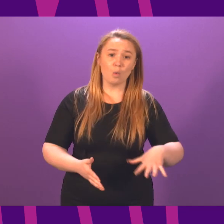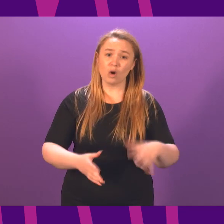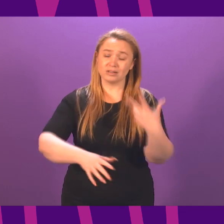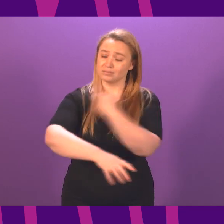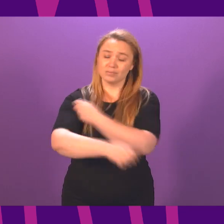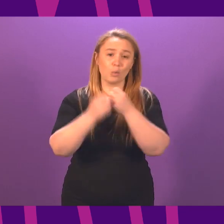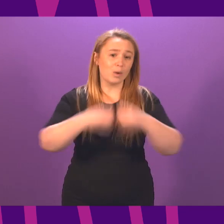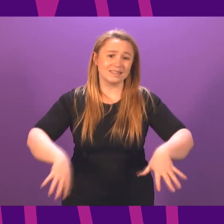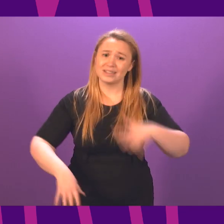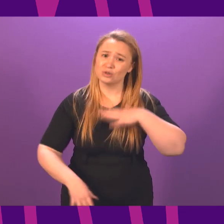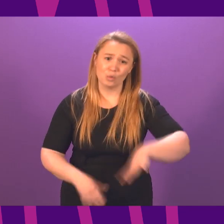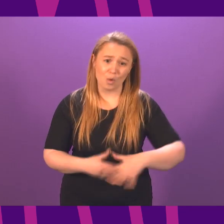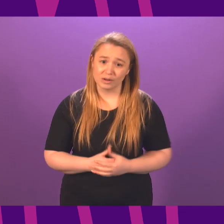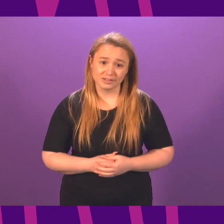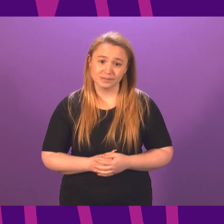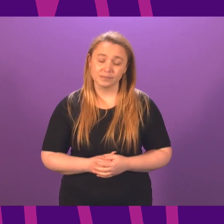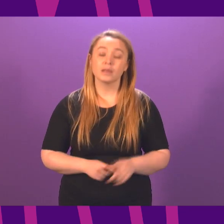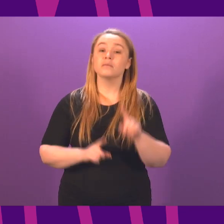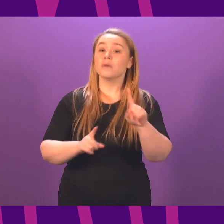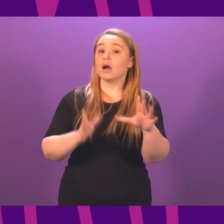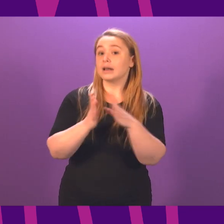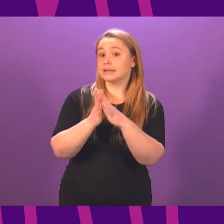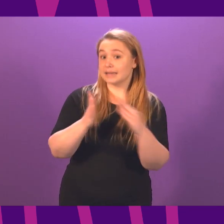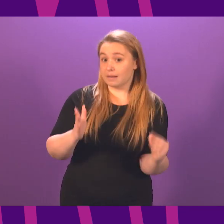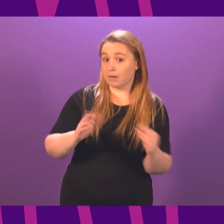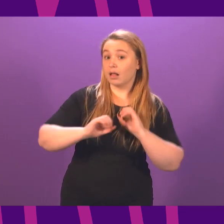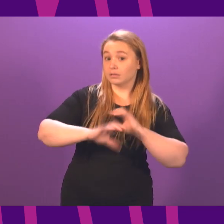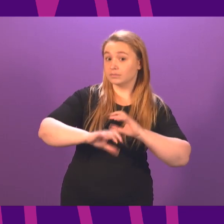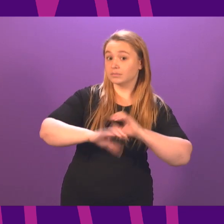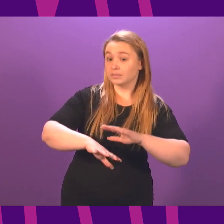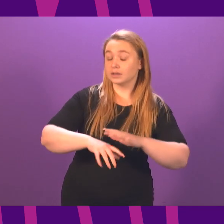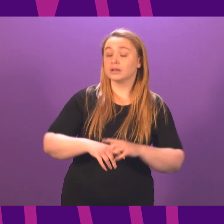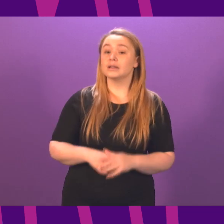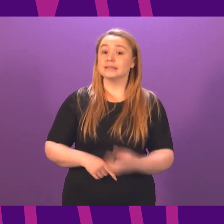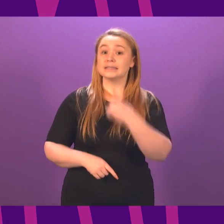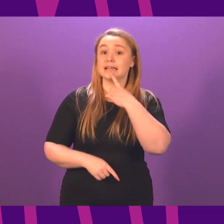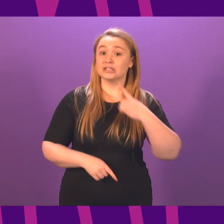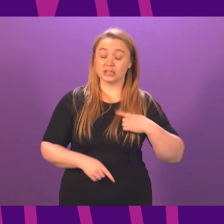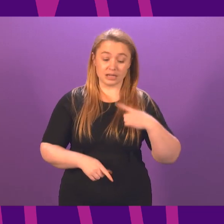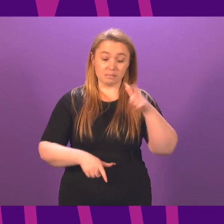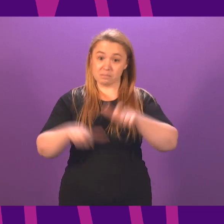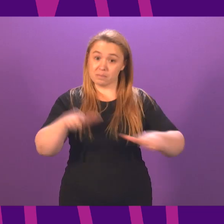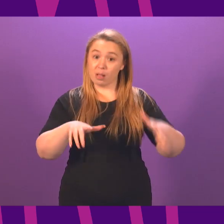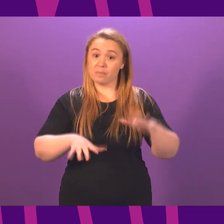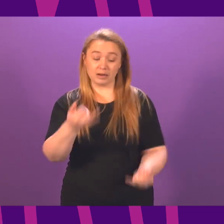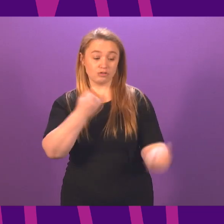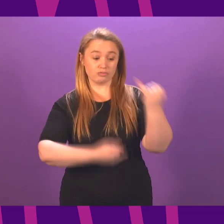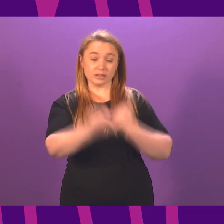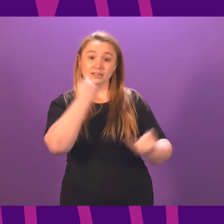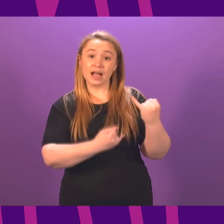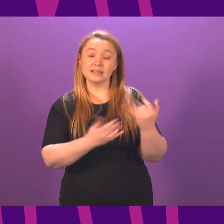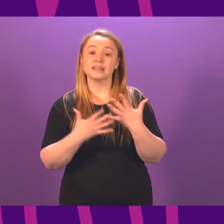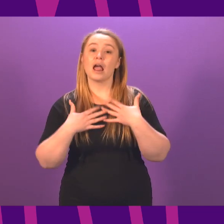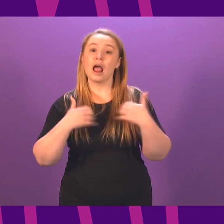I will give an example of how a health board was avoiding wasting